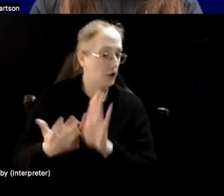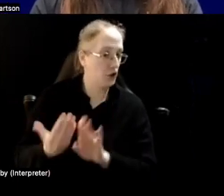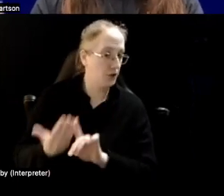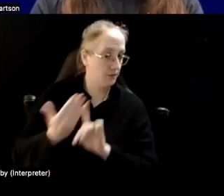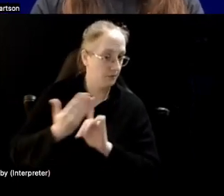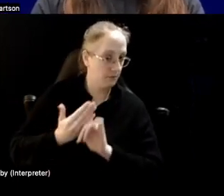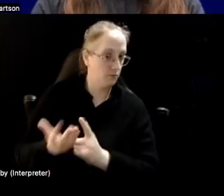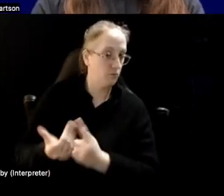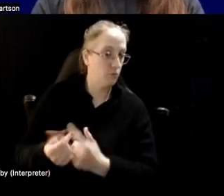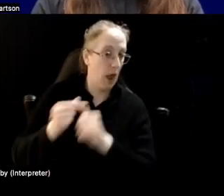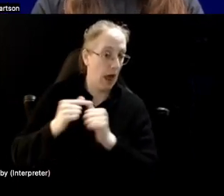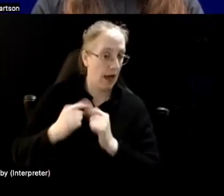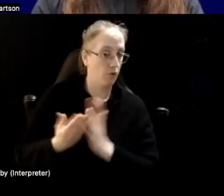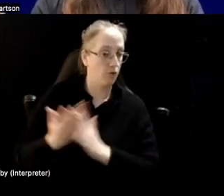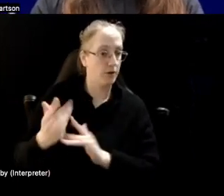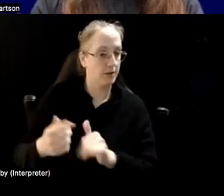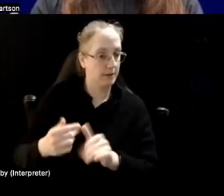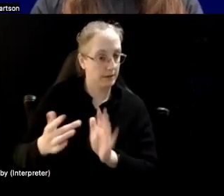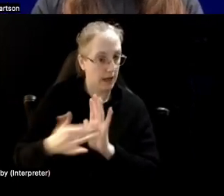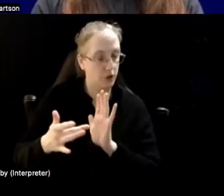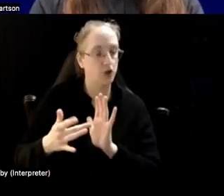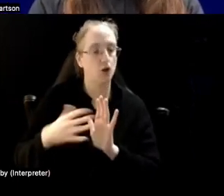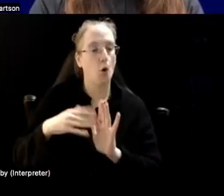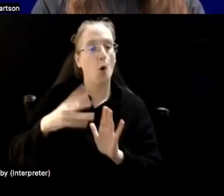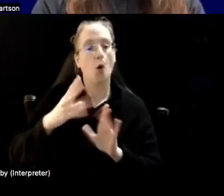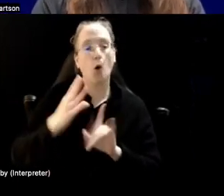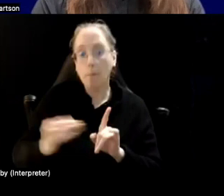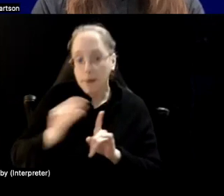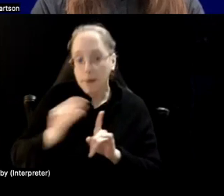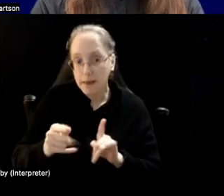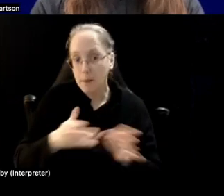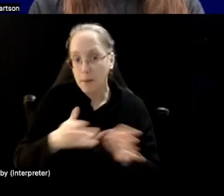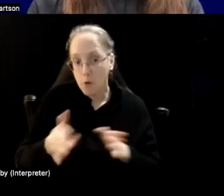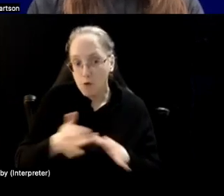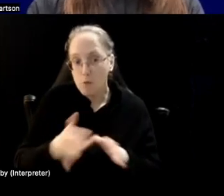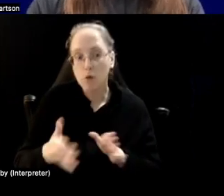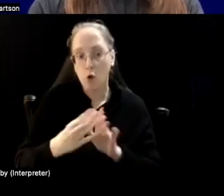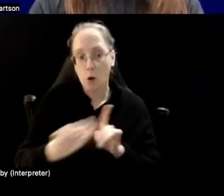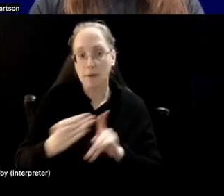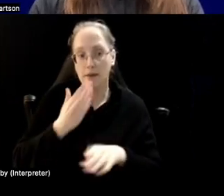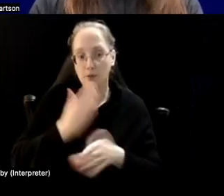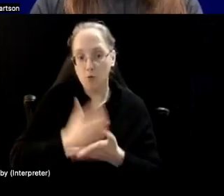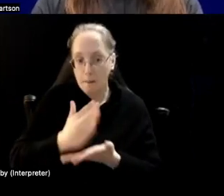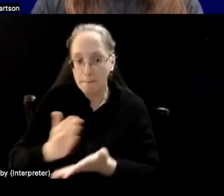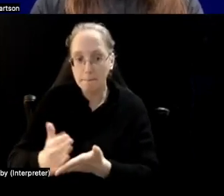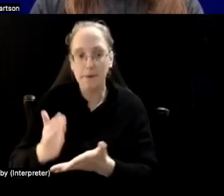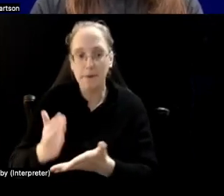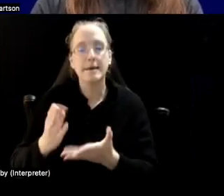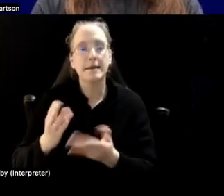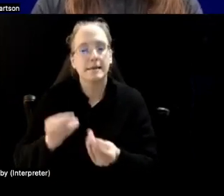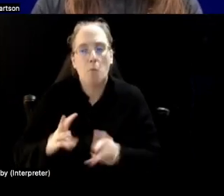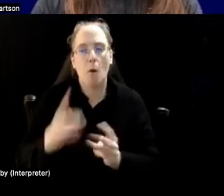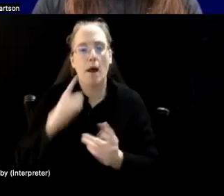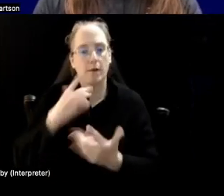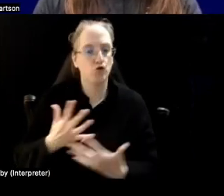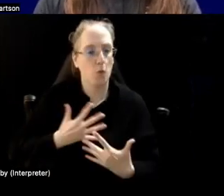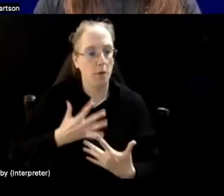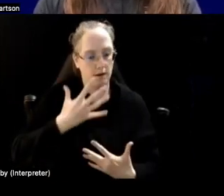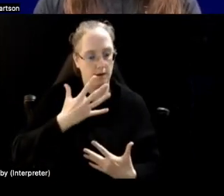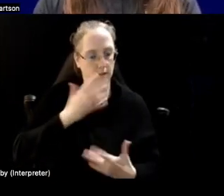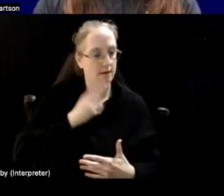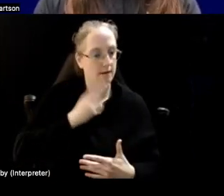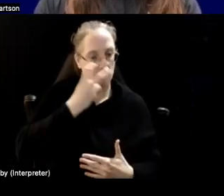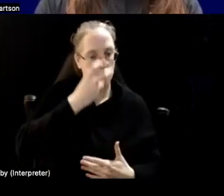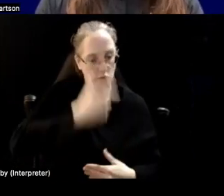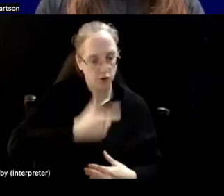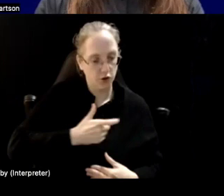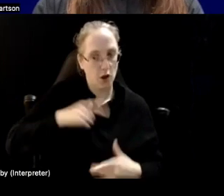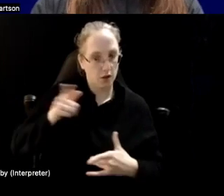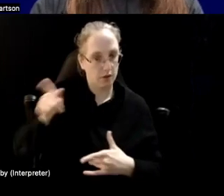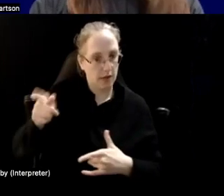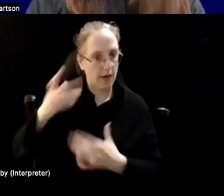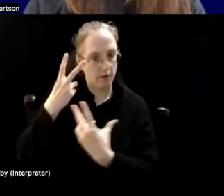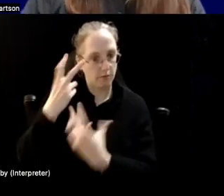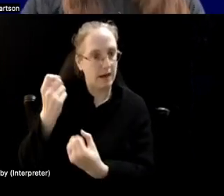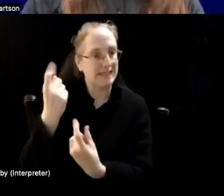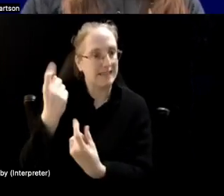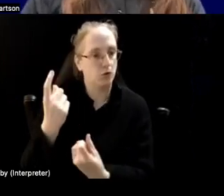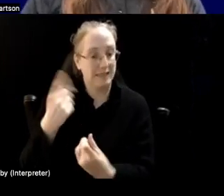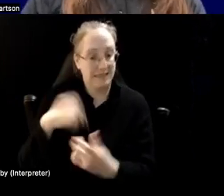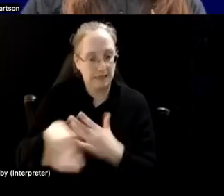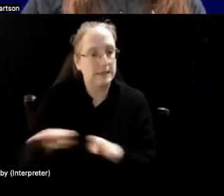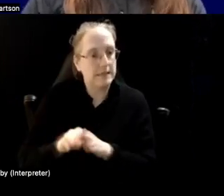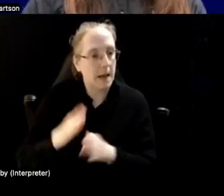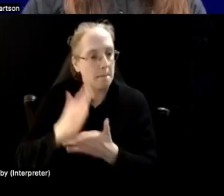some aspect of that movement back to them and in the kind of area of the body that it happened. I